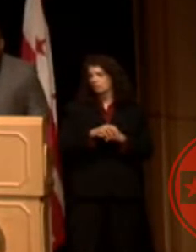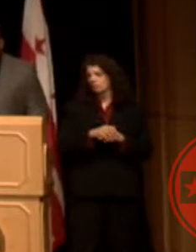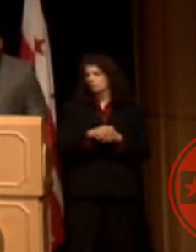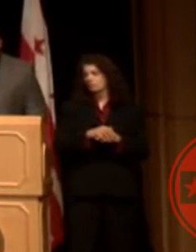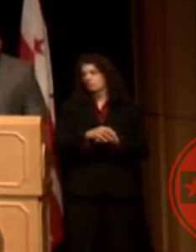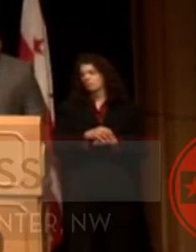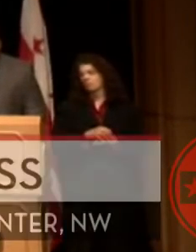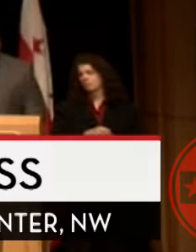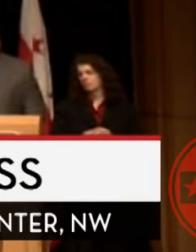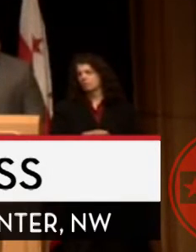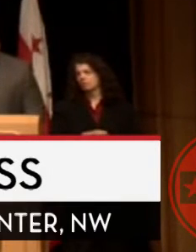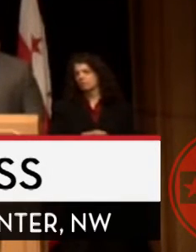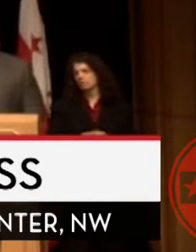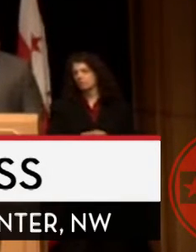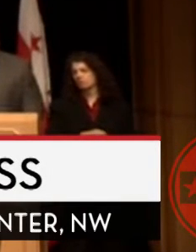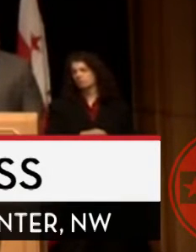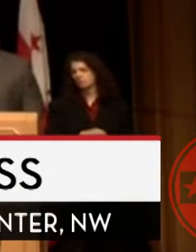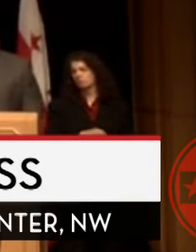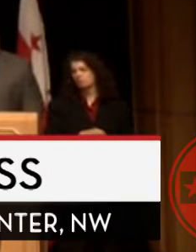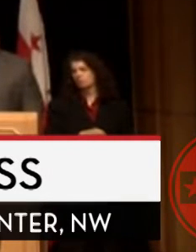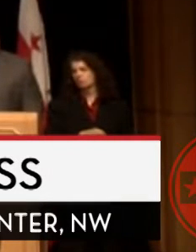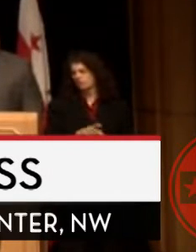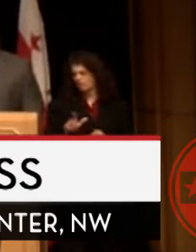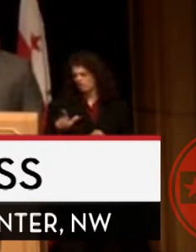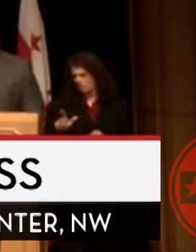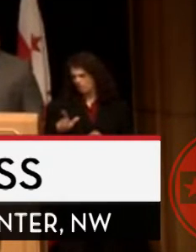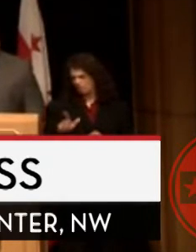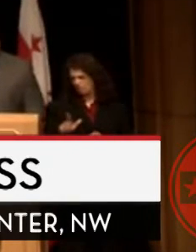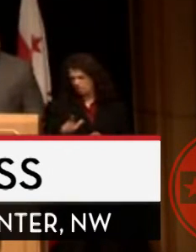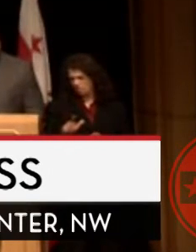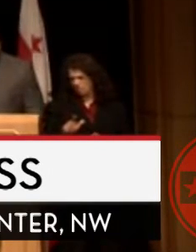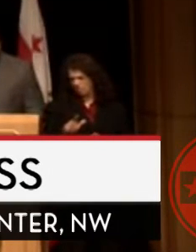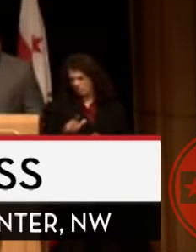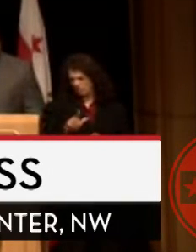ADMINISTRATIVE AREAS, CONSTRUCTION OF A NEW FAMILY